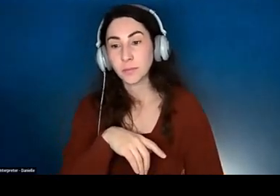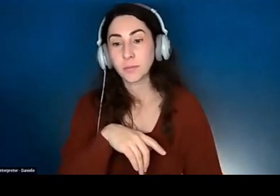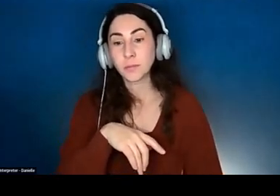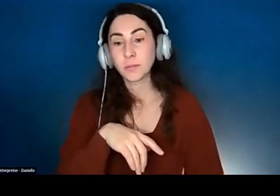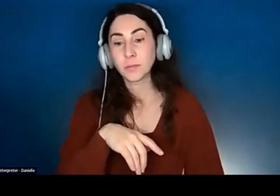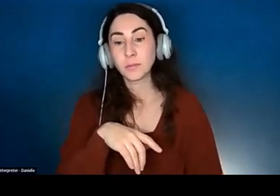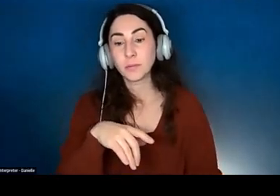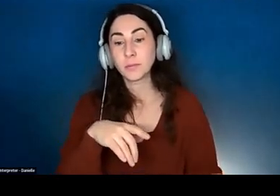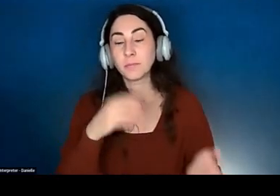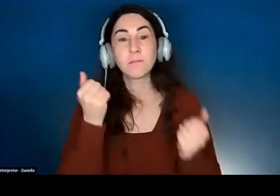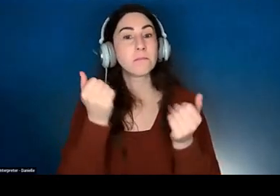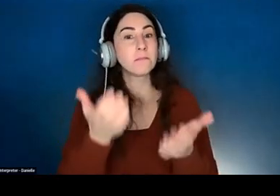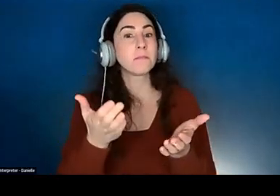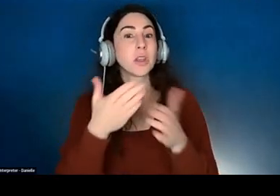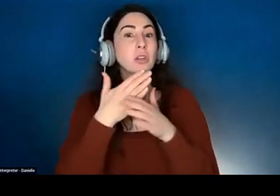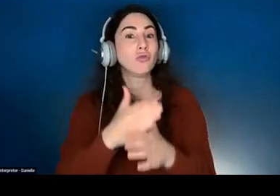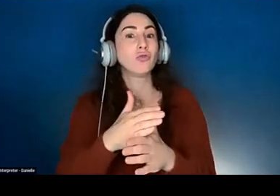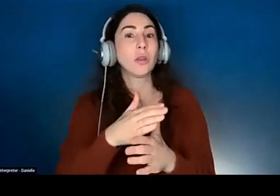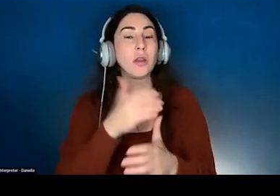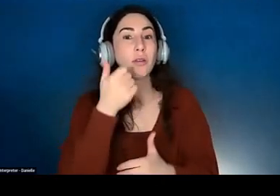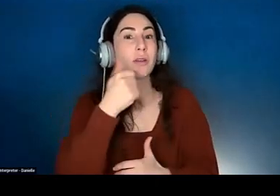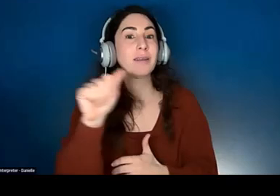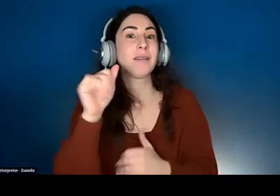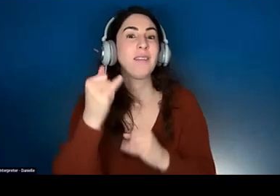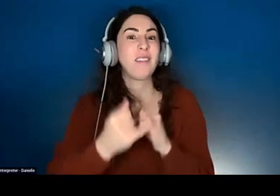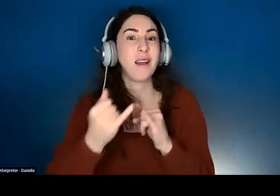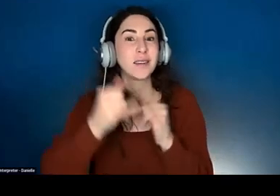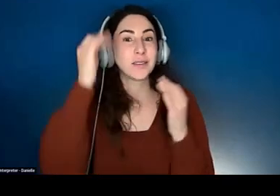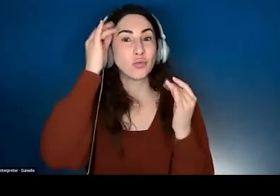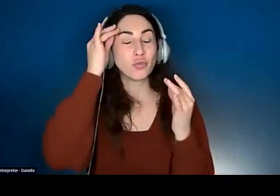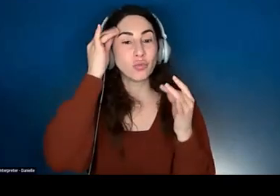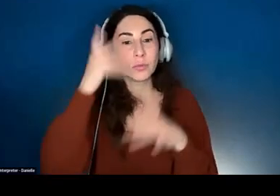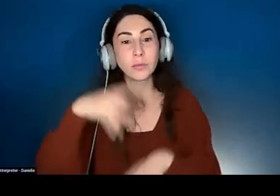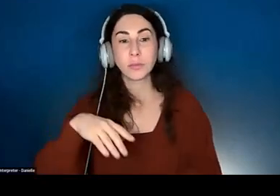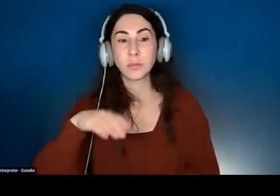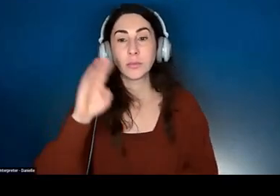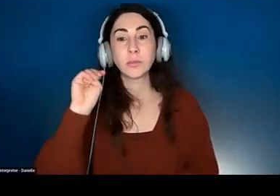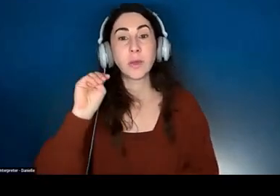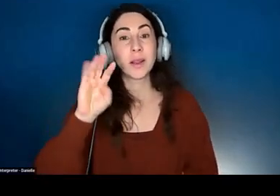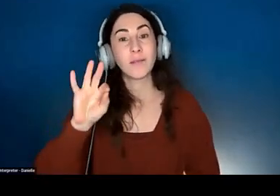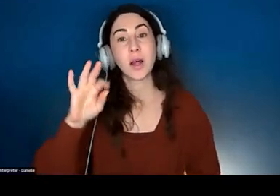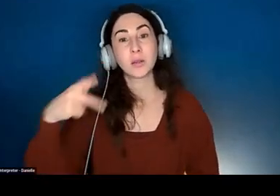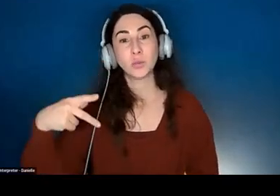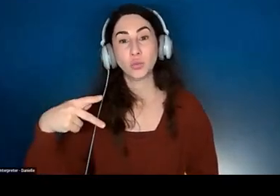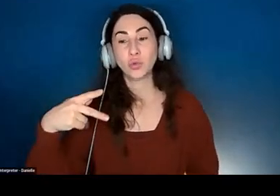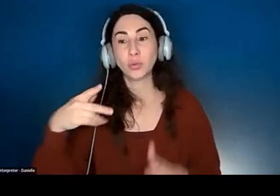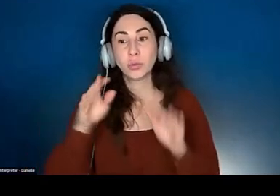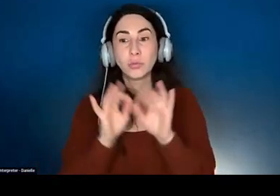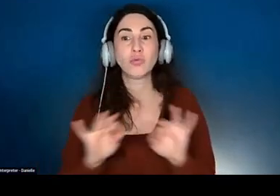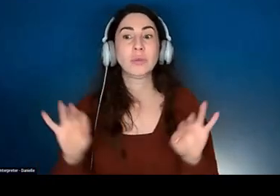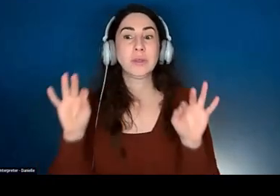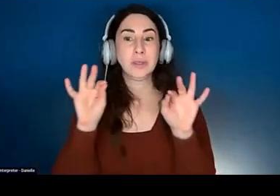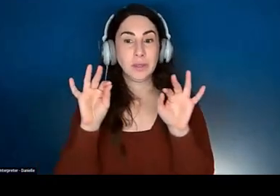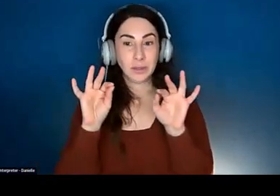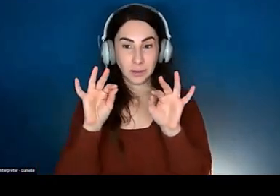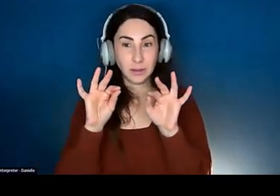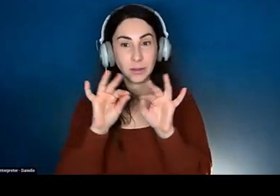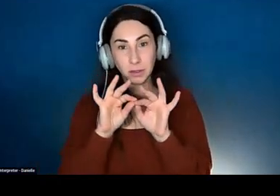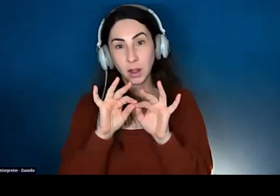share some of their closing thoughts. So money follows the person is a critical source of federal funding for states to rebalance their